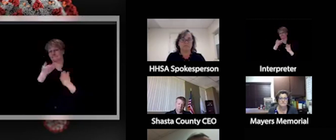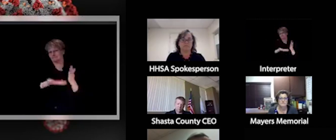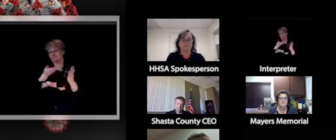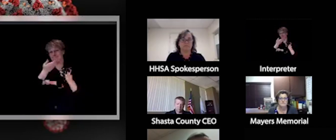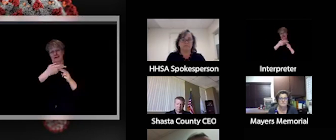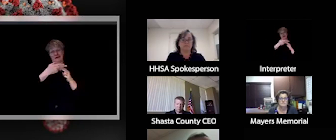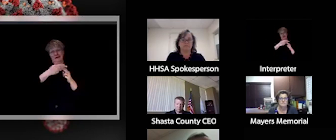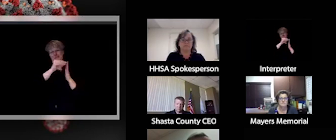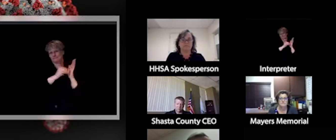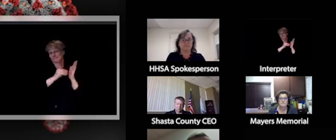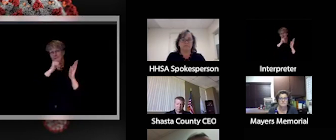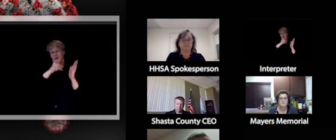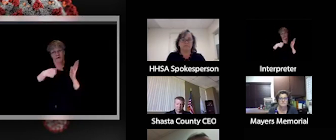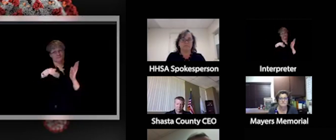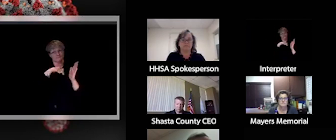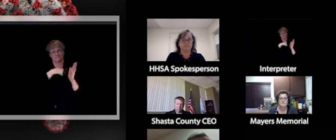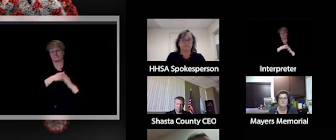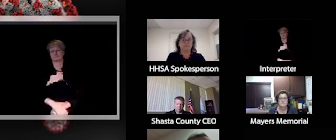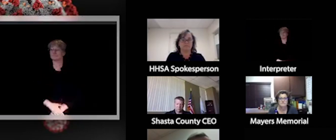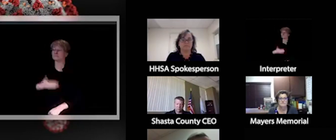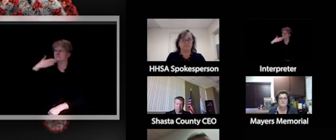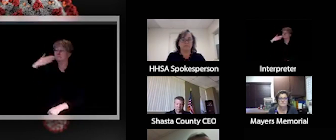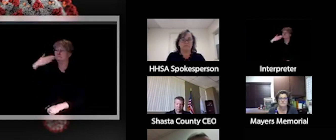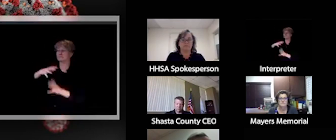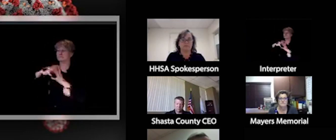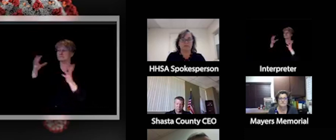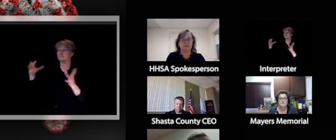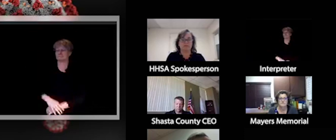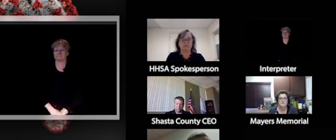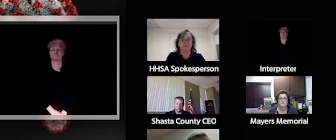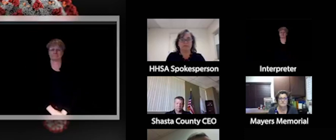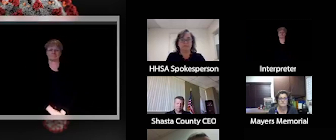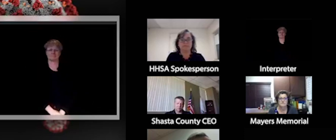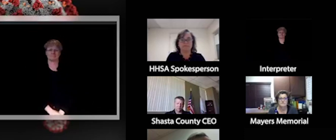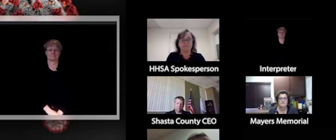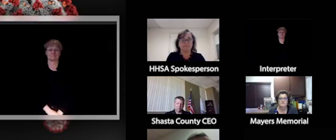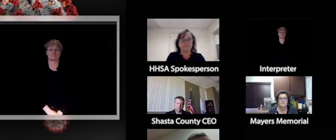Thank you very much, Donnell.